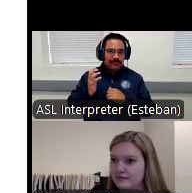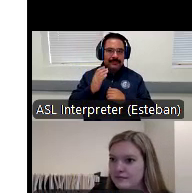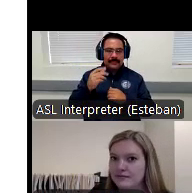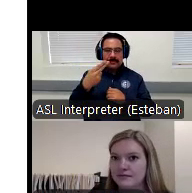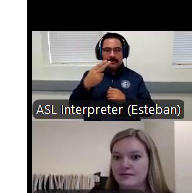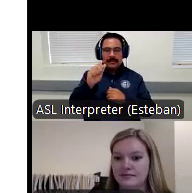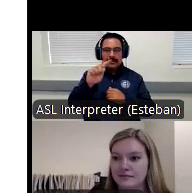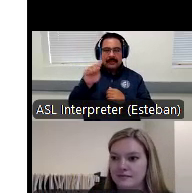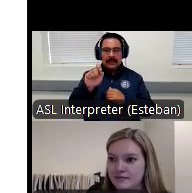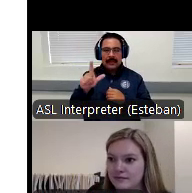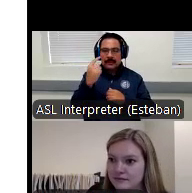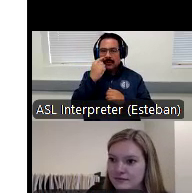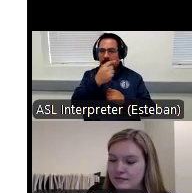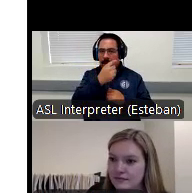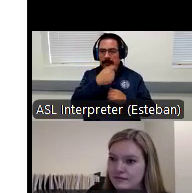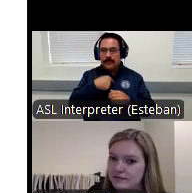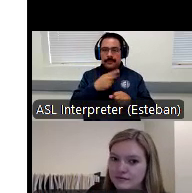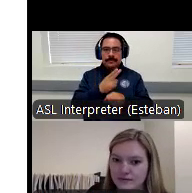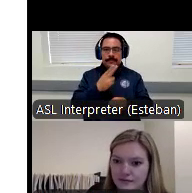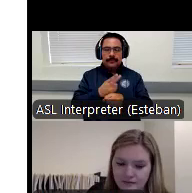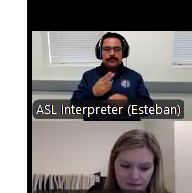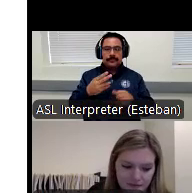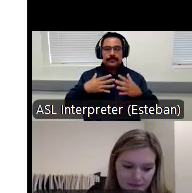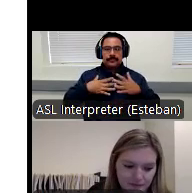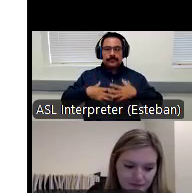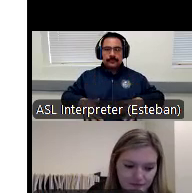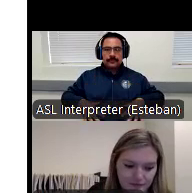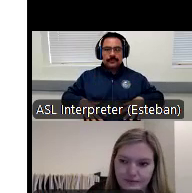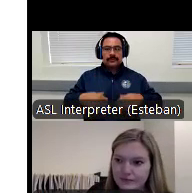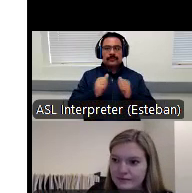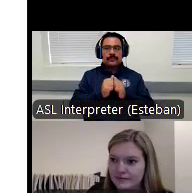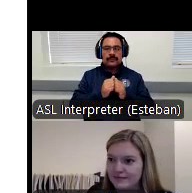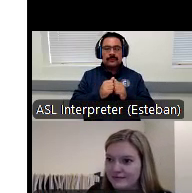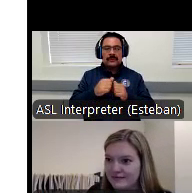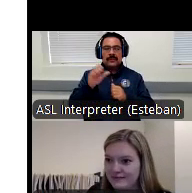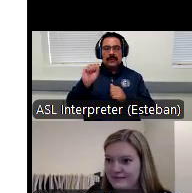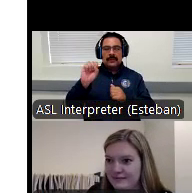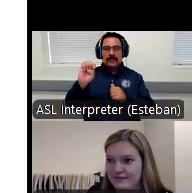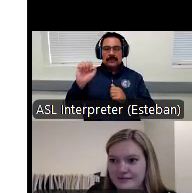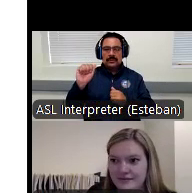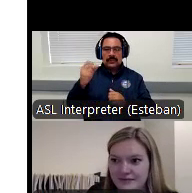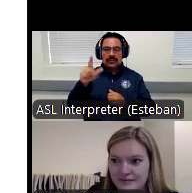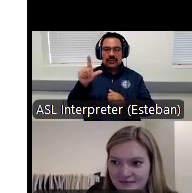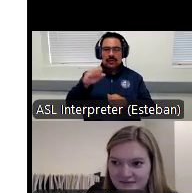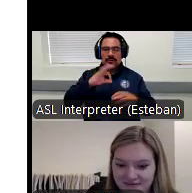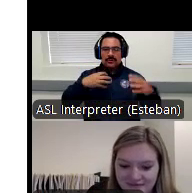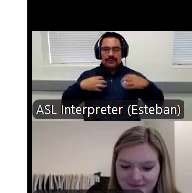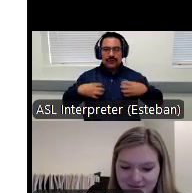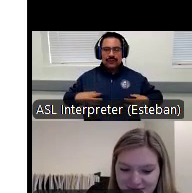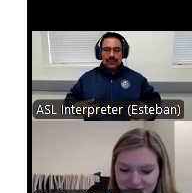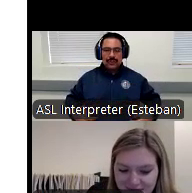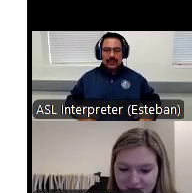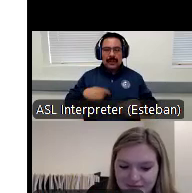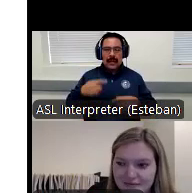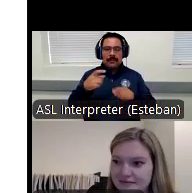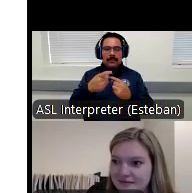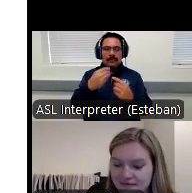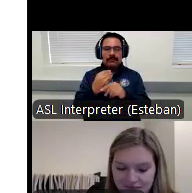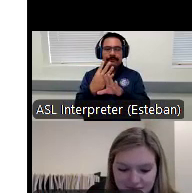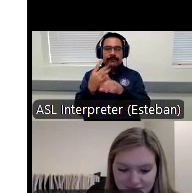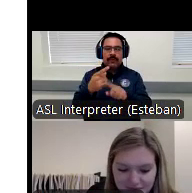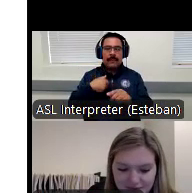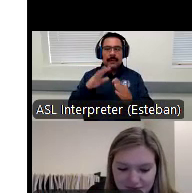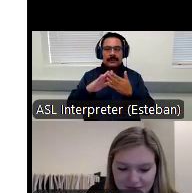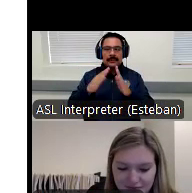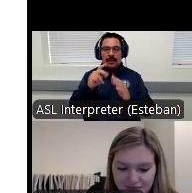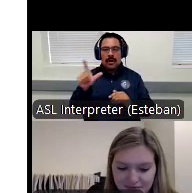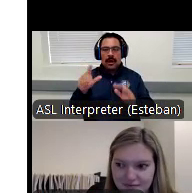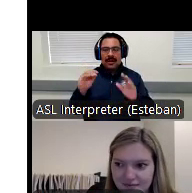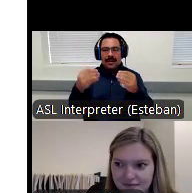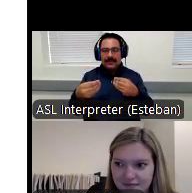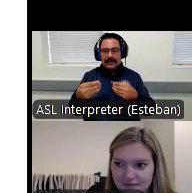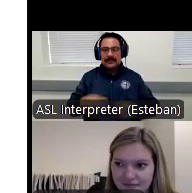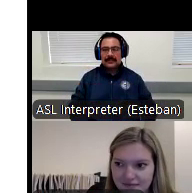eyes. I'm wearing a cream dress with seashells on it, and I'm coming from my City Hall office.